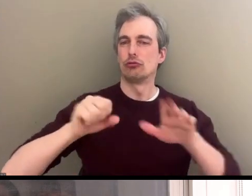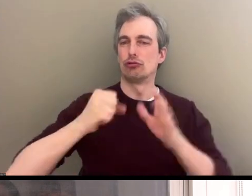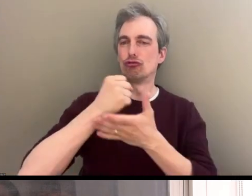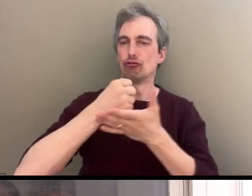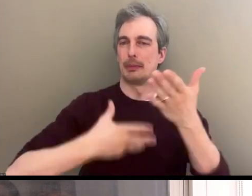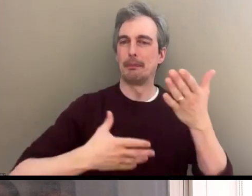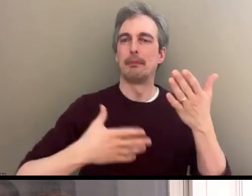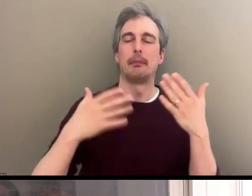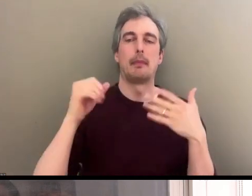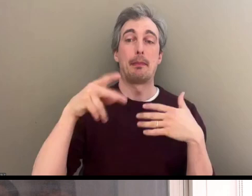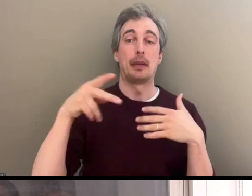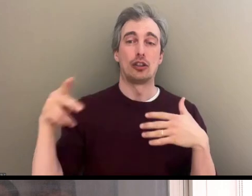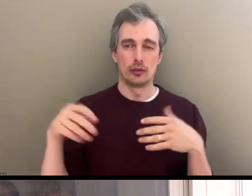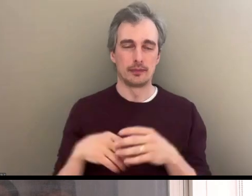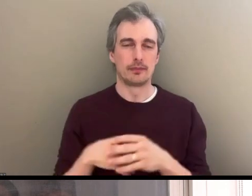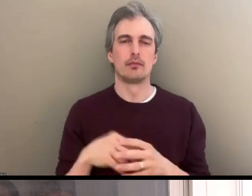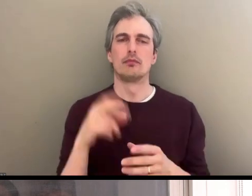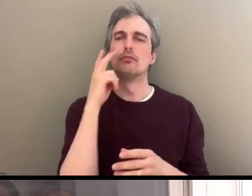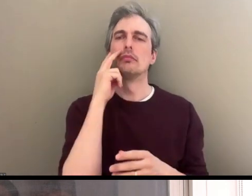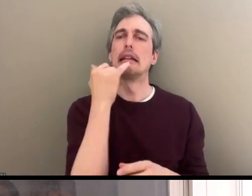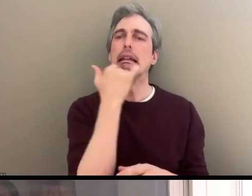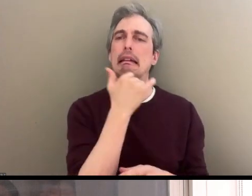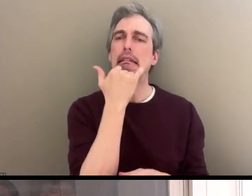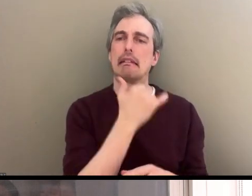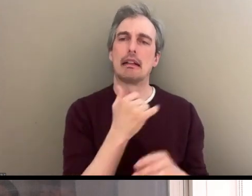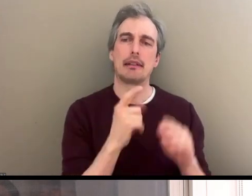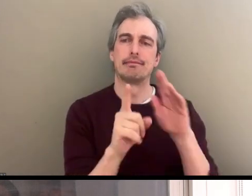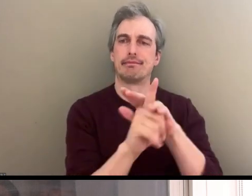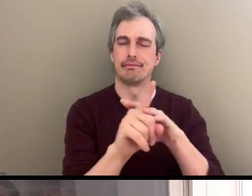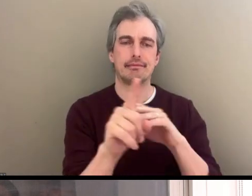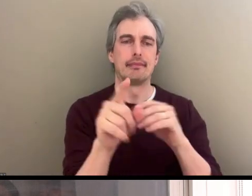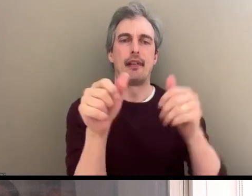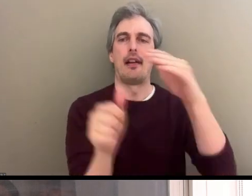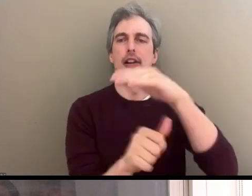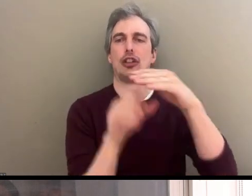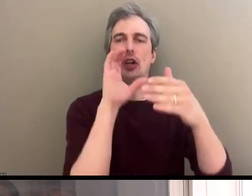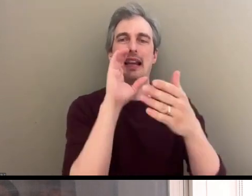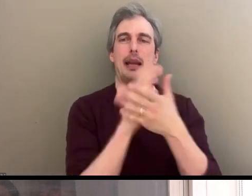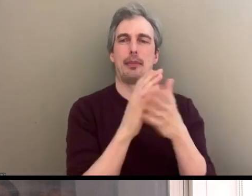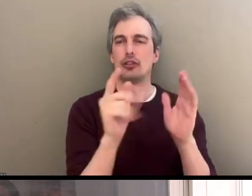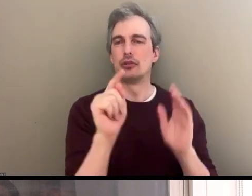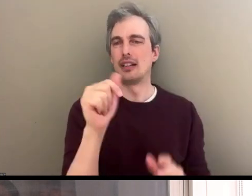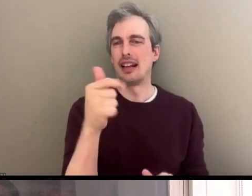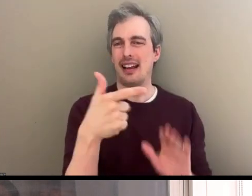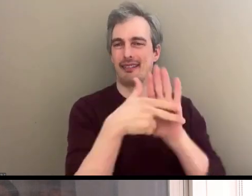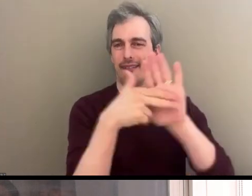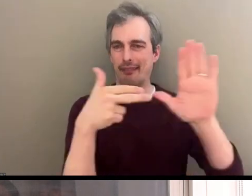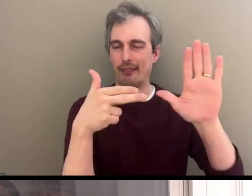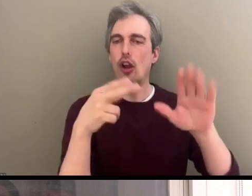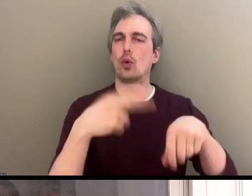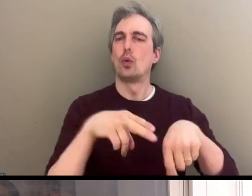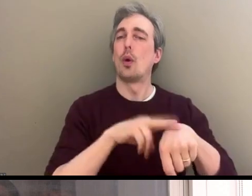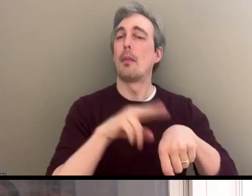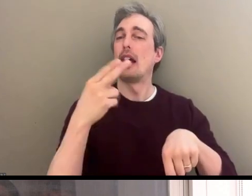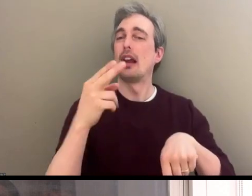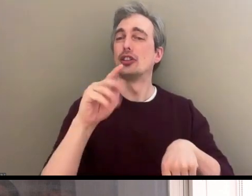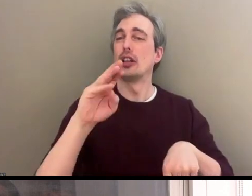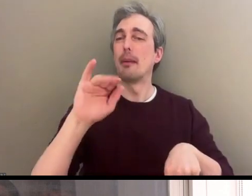You see an error coming under an image tag, a normal HTML image tag, and there is a long red squiggly under it.